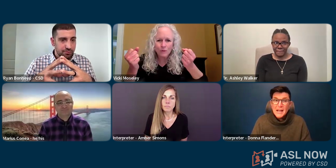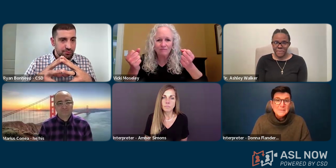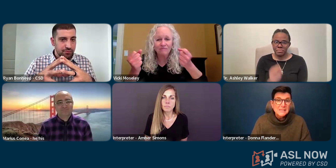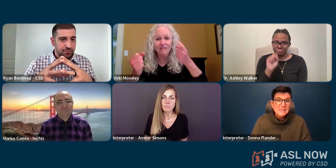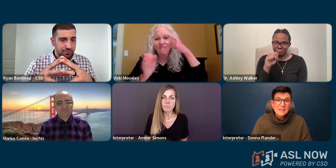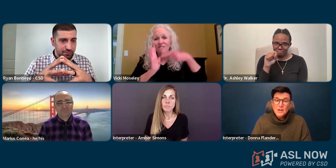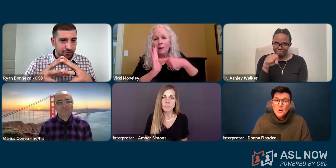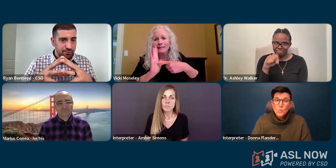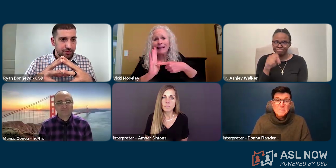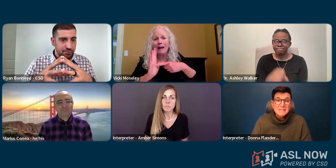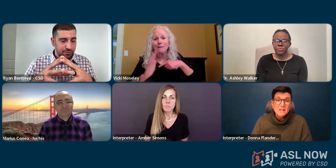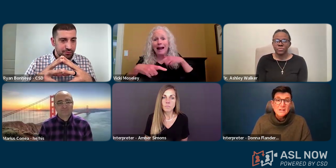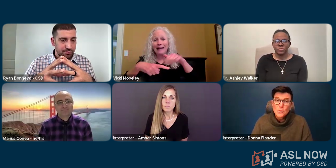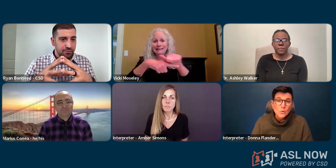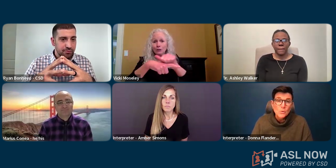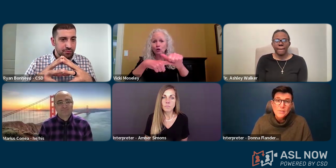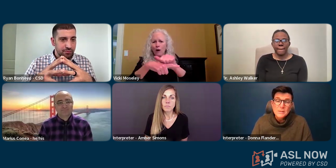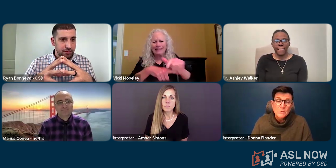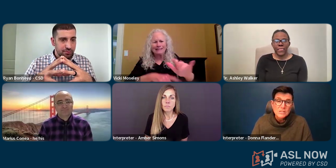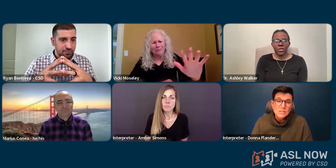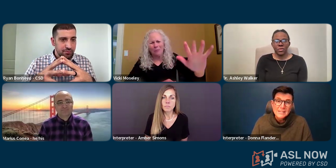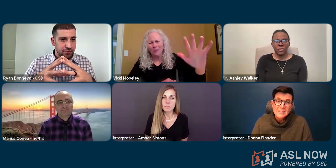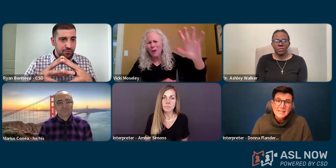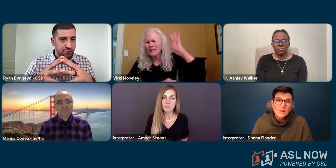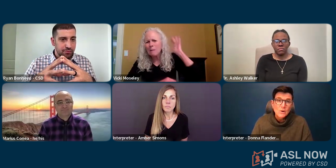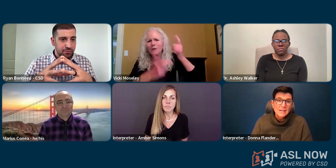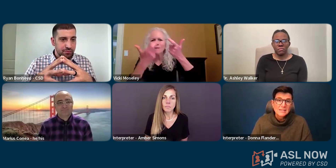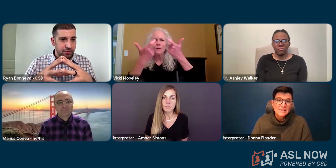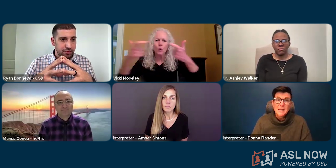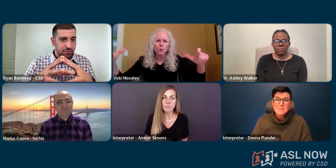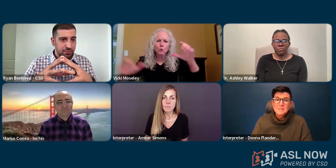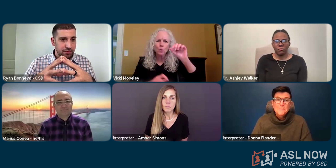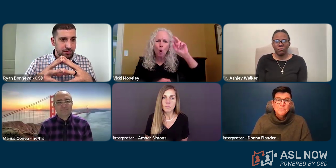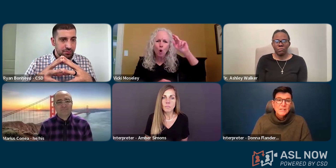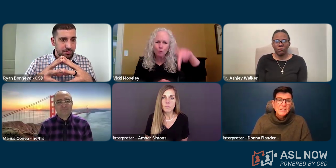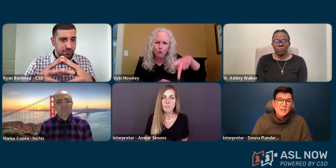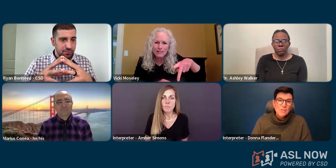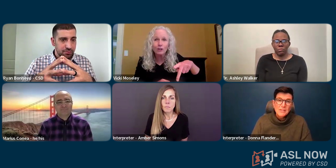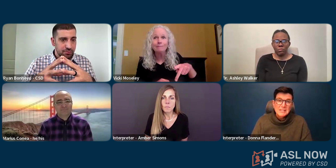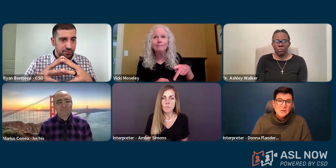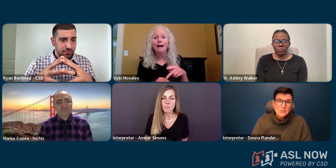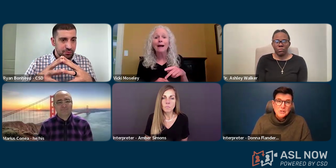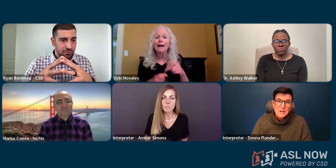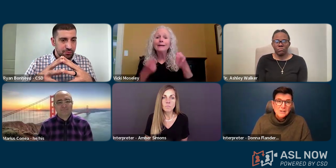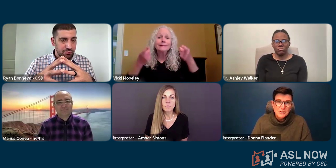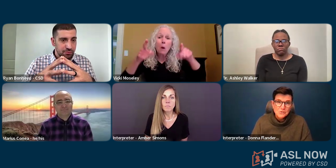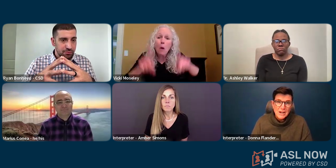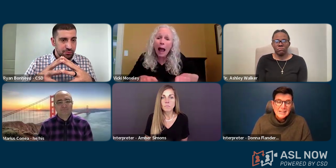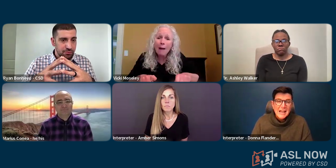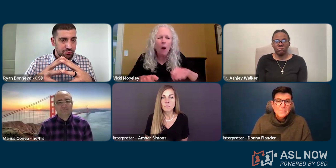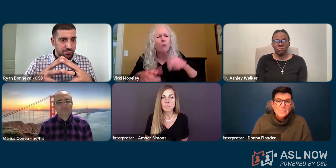Sometimes, you know, we misinterpret what someone's trying to say to us. Sometimes, you know, things don't turn out just right.